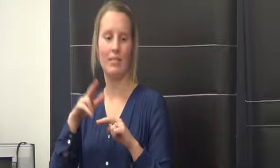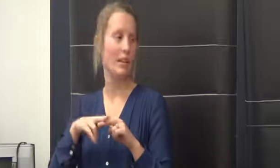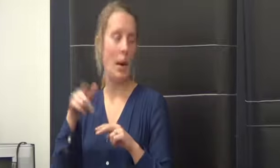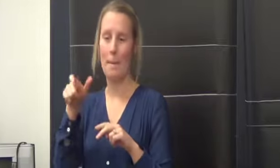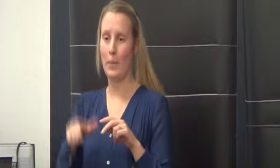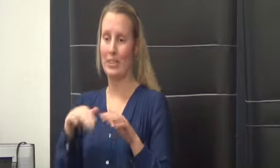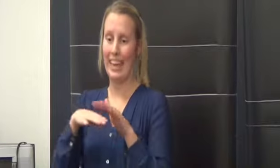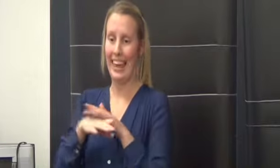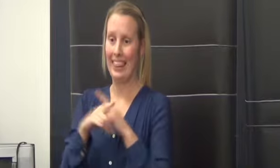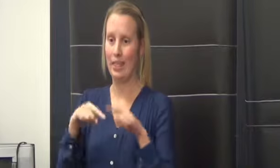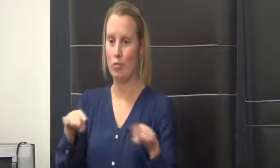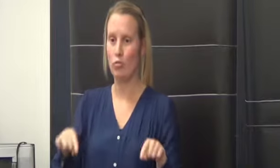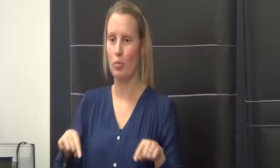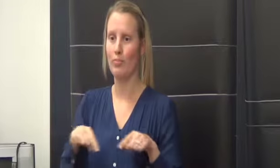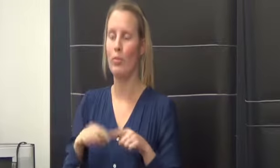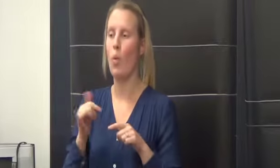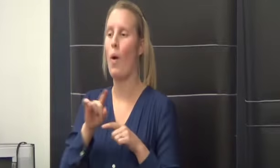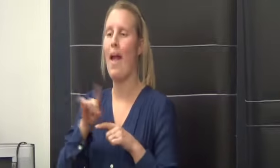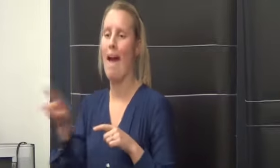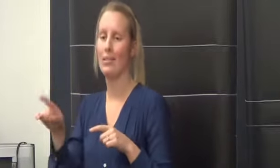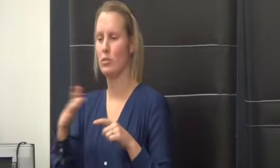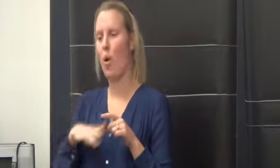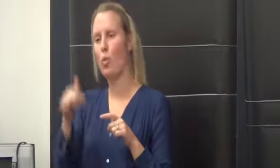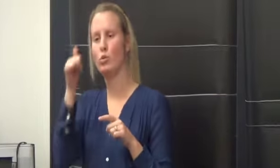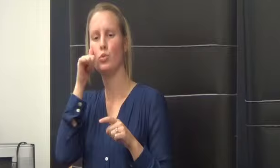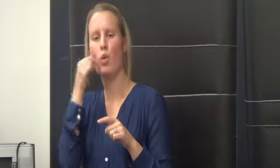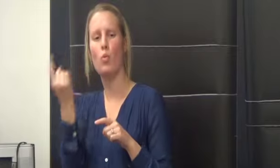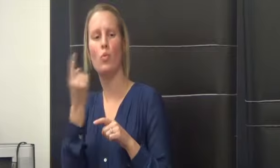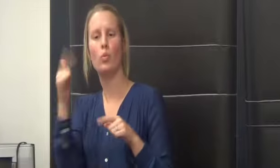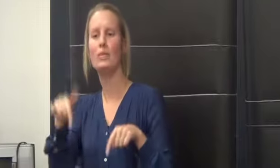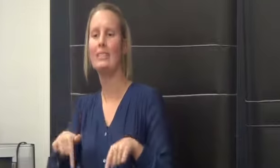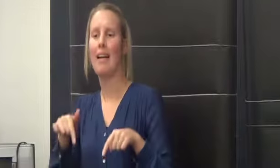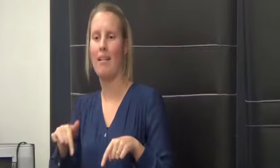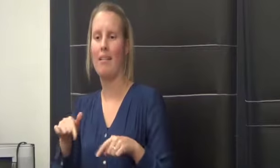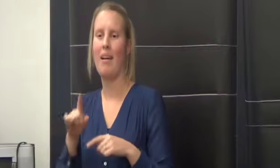But I don't need to know heaps of detail like what they're wearing.